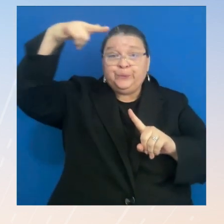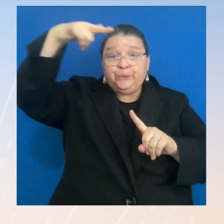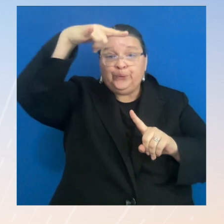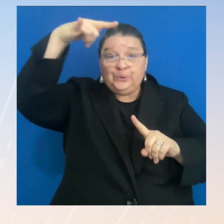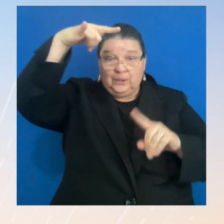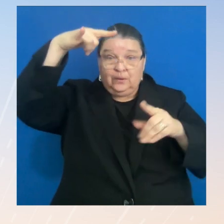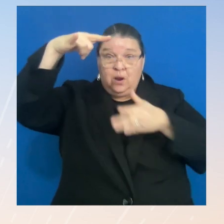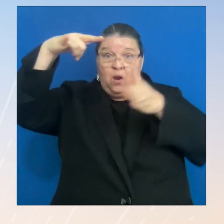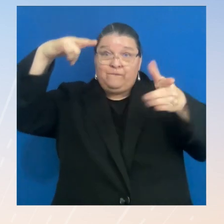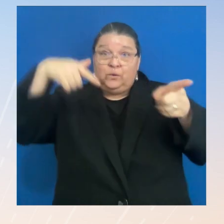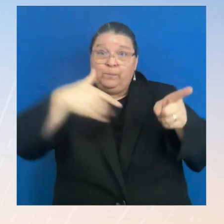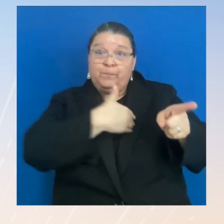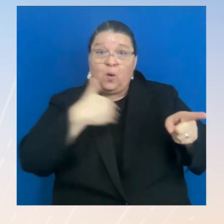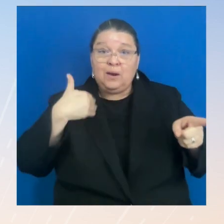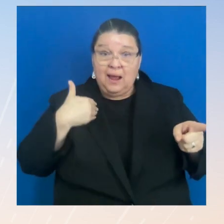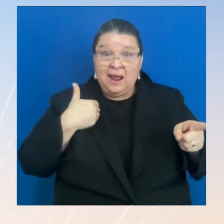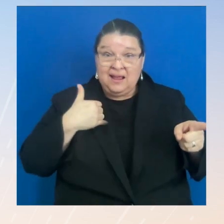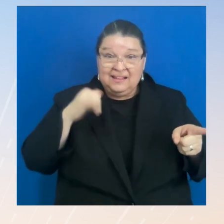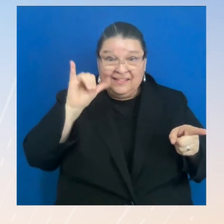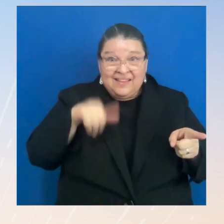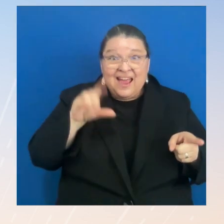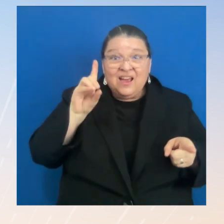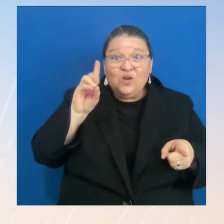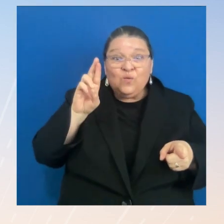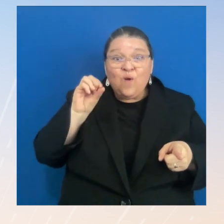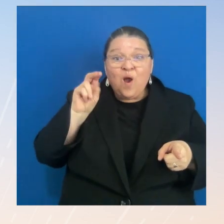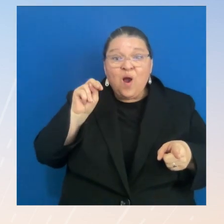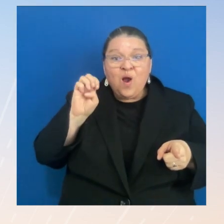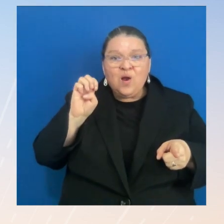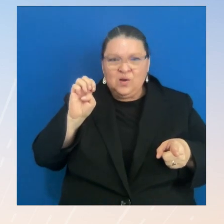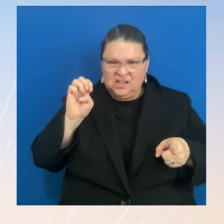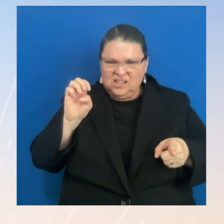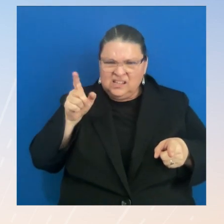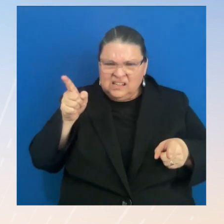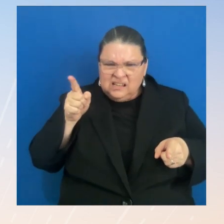count as an invasion into Russi- -- NATO territory? Ms. Psaki: Well, again, Weijia, what happens here --